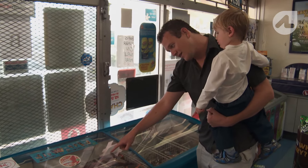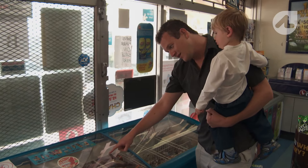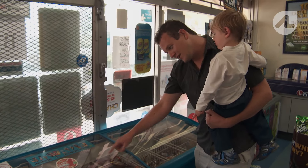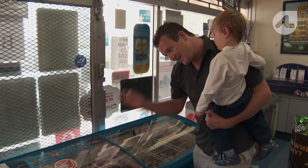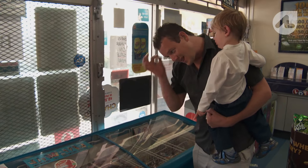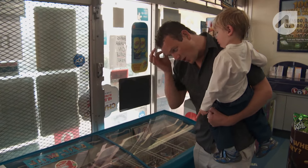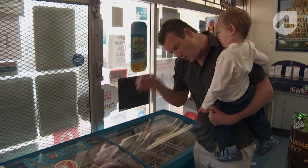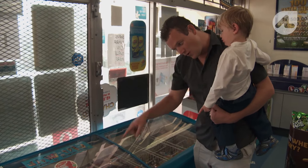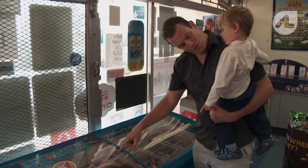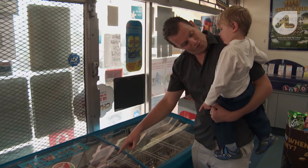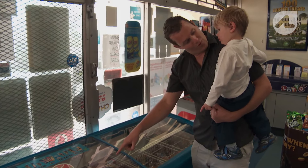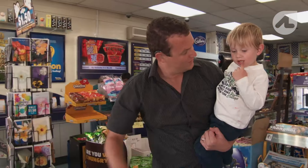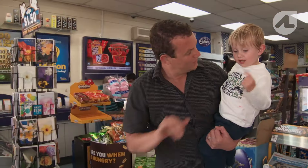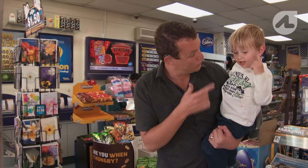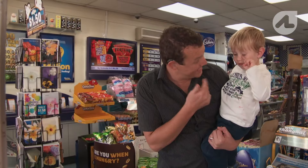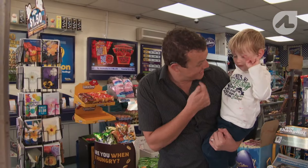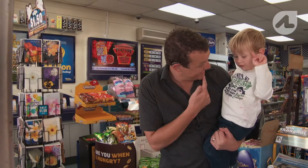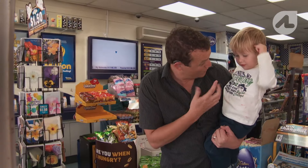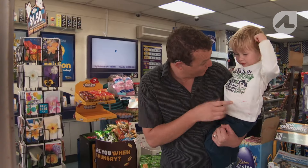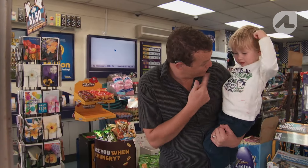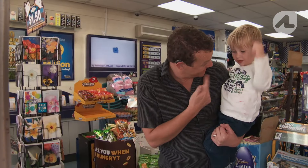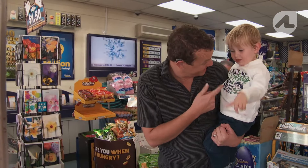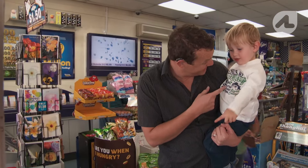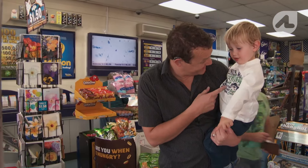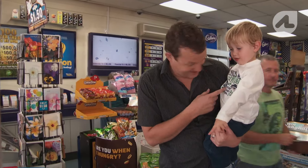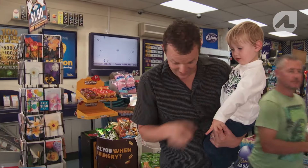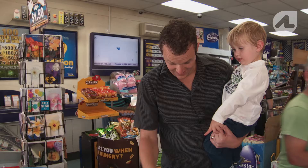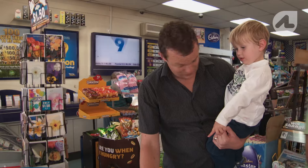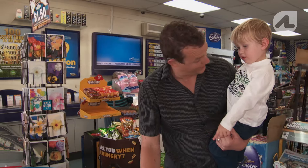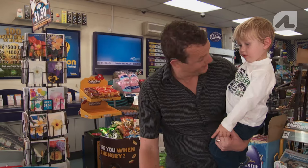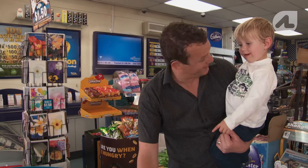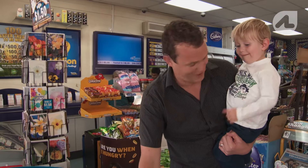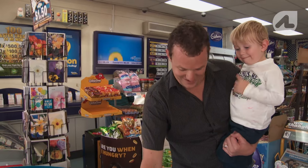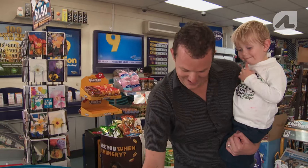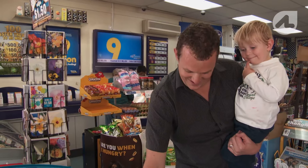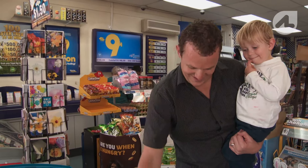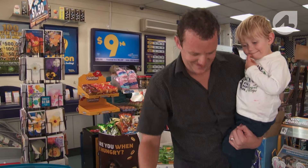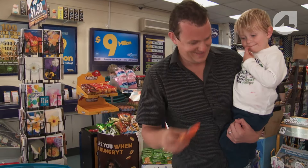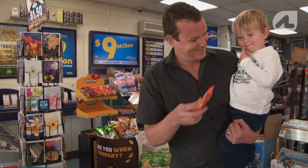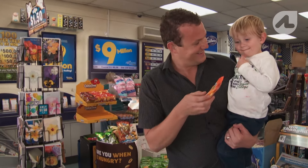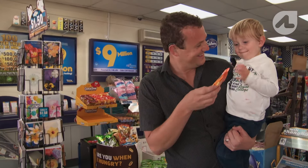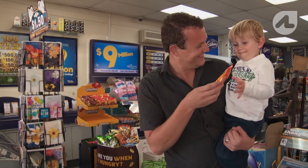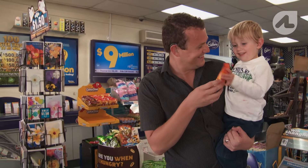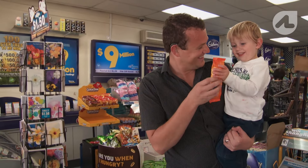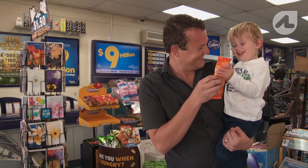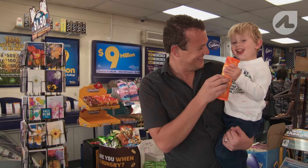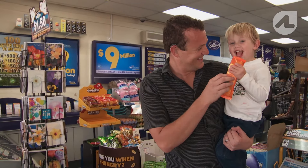Yellow? Red? You like red? That one? Okay.